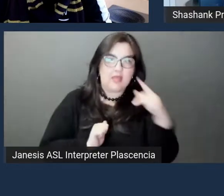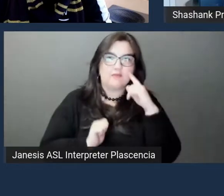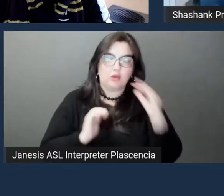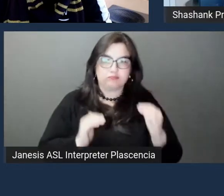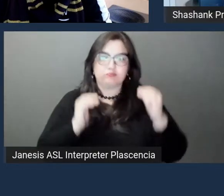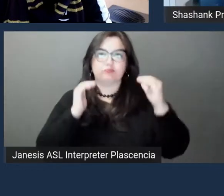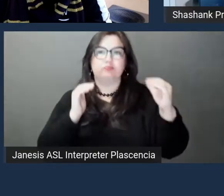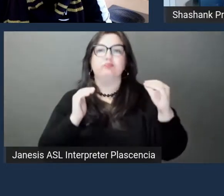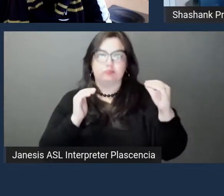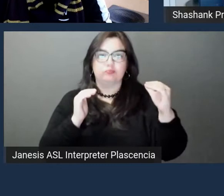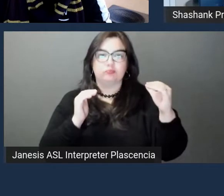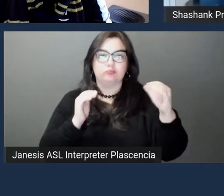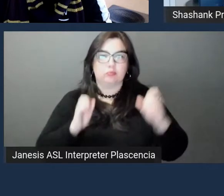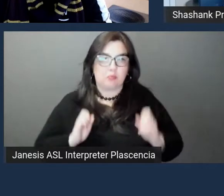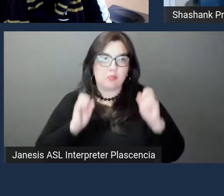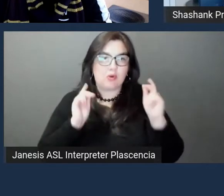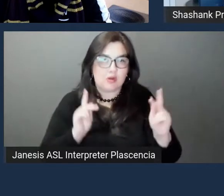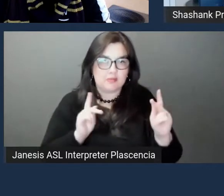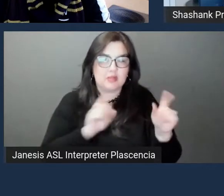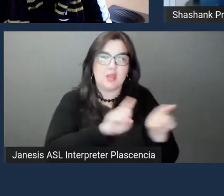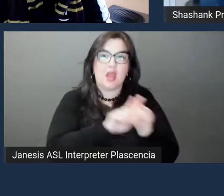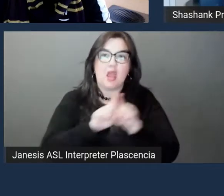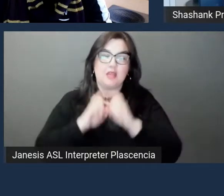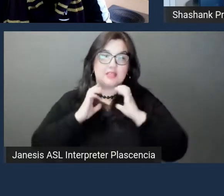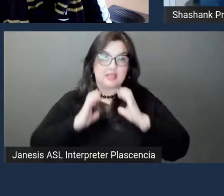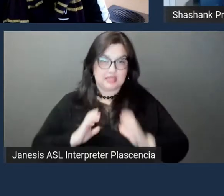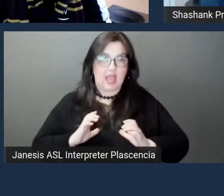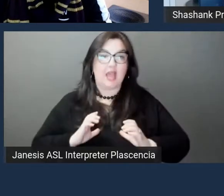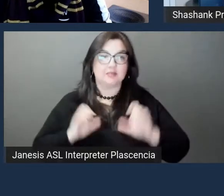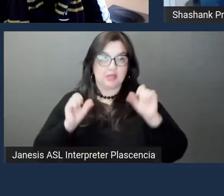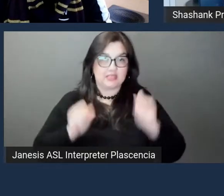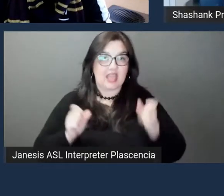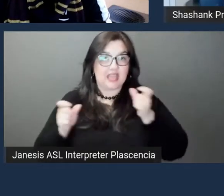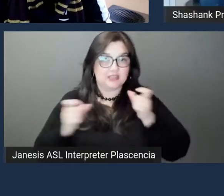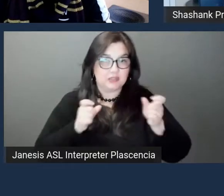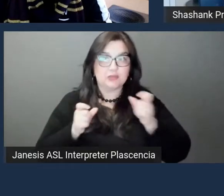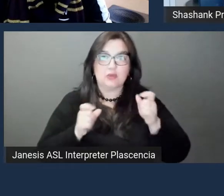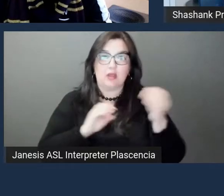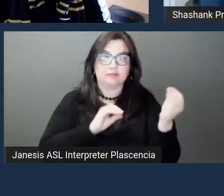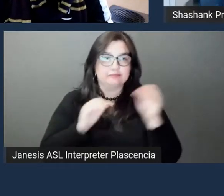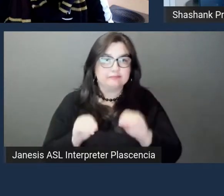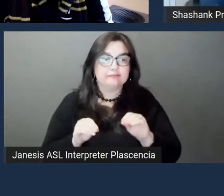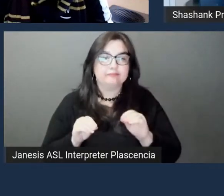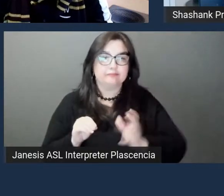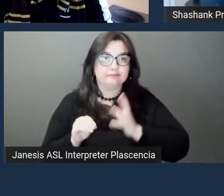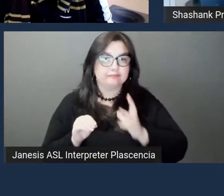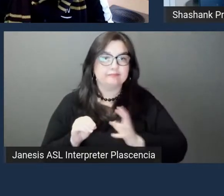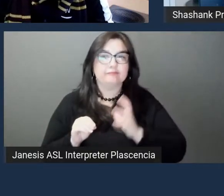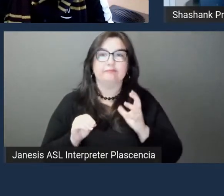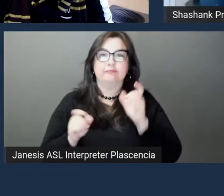Also customers get the gunner control to install of custom drivers or enabled features that required elevate privilege.